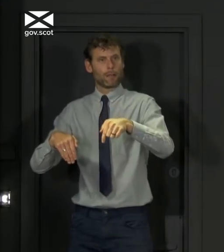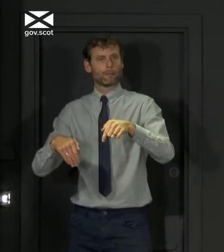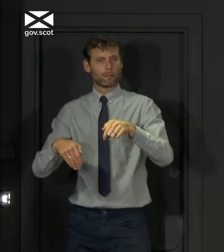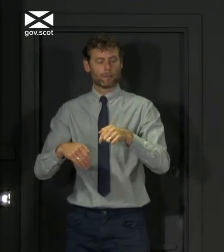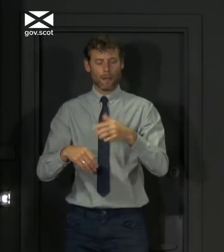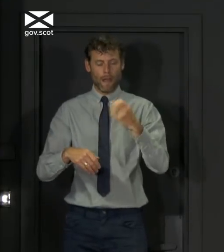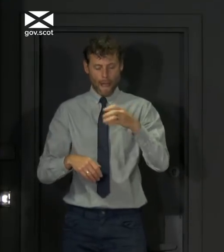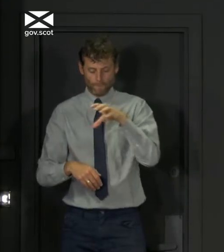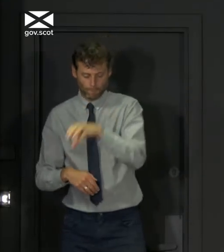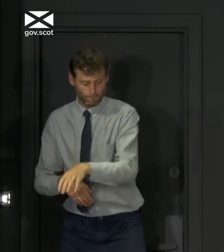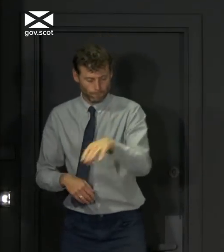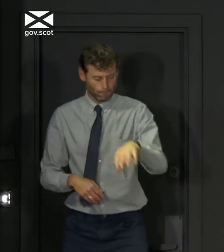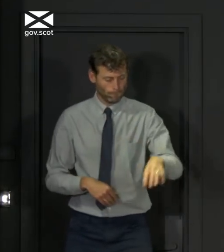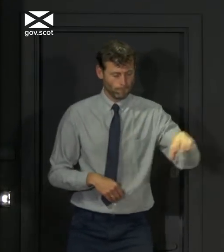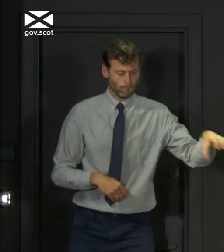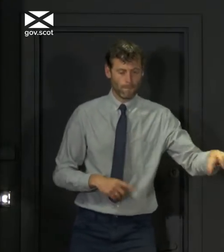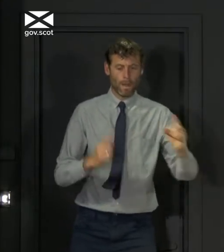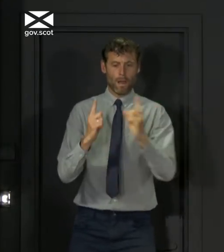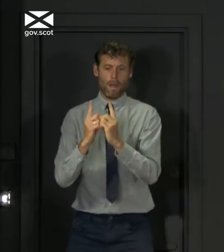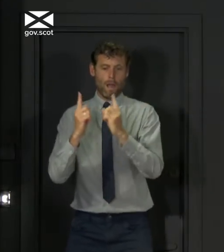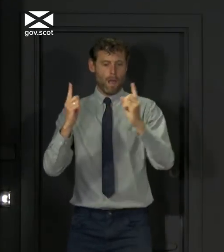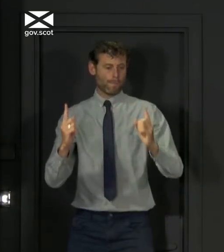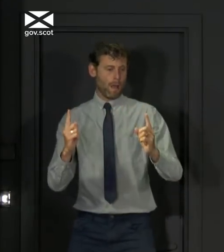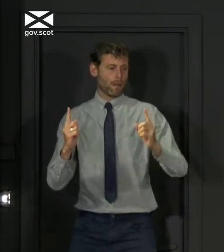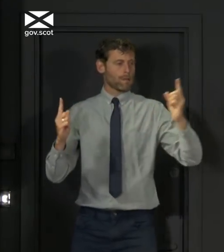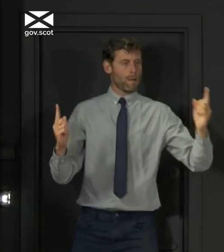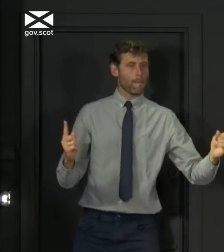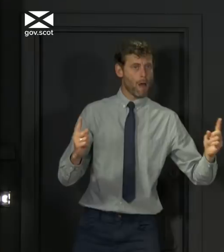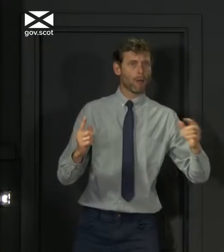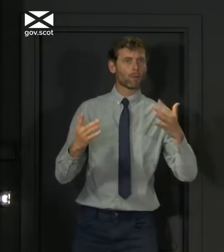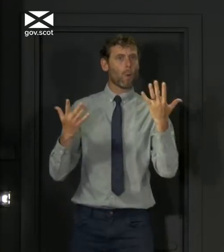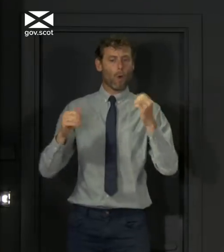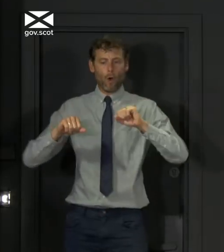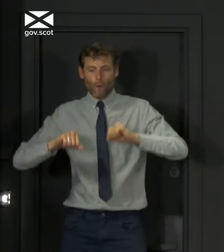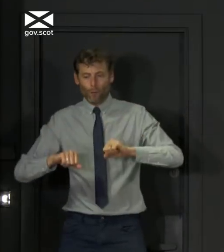street furniture is being removed to allow for safe outdoor queuing.